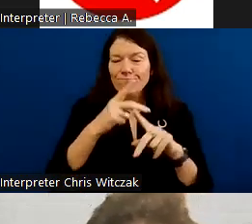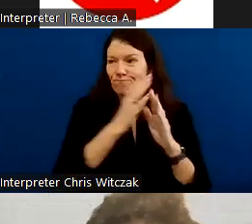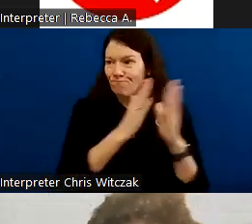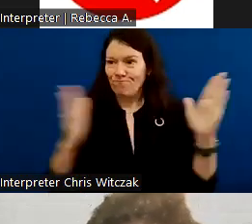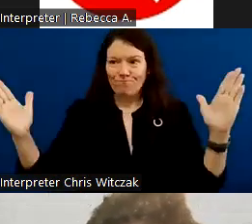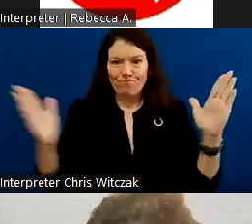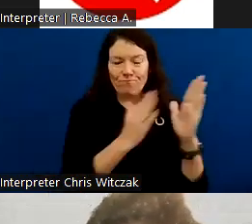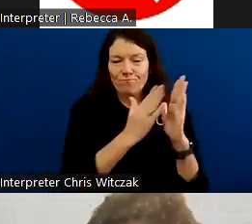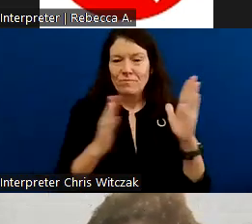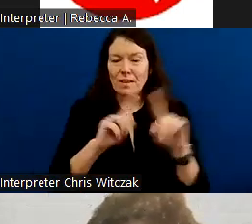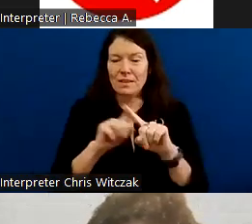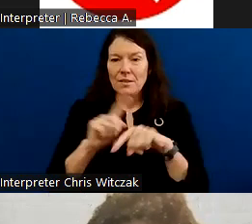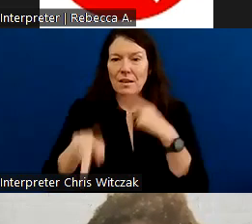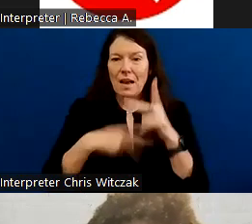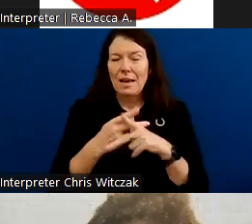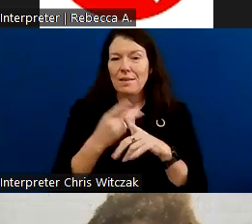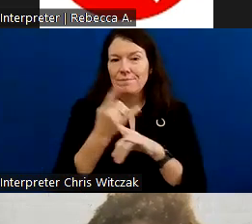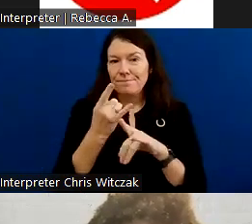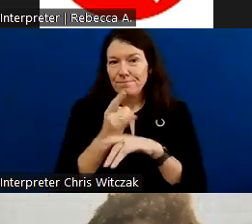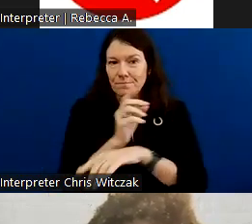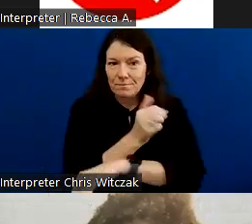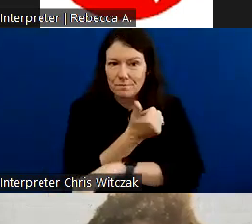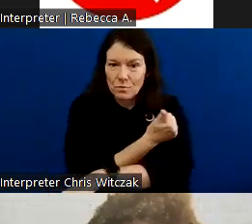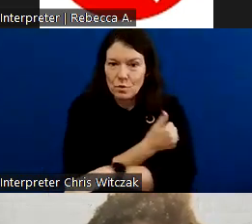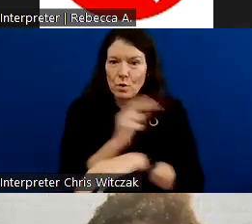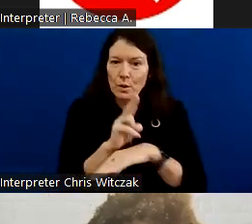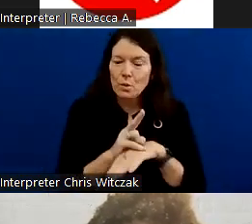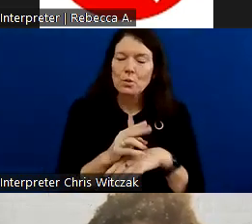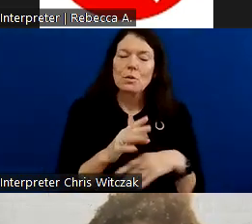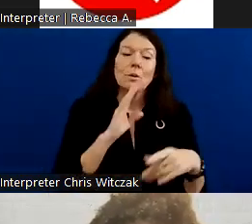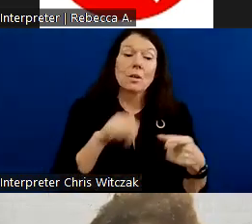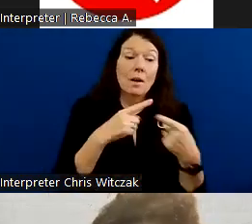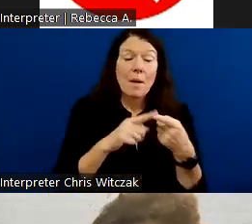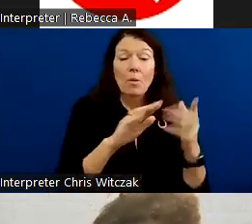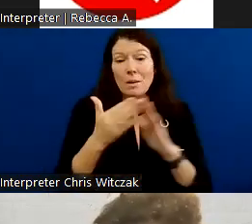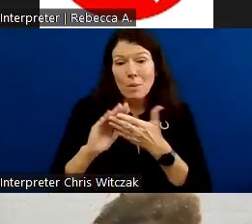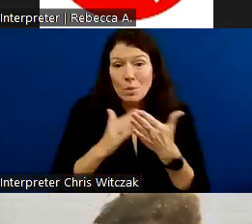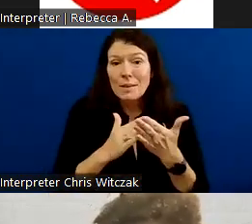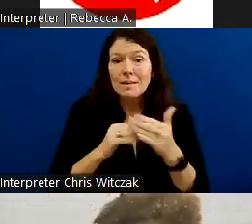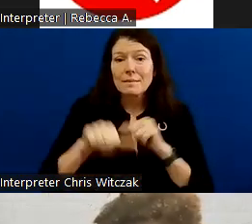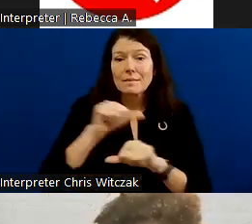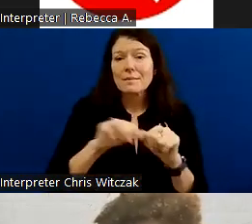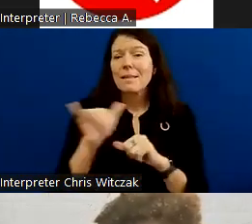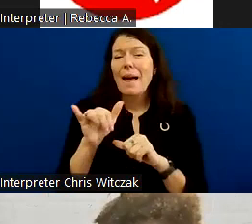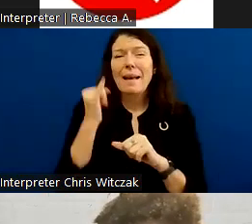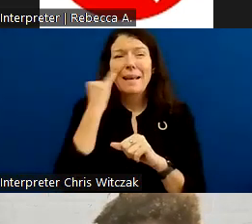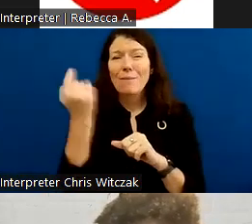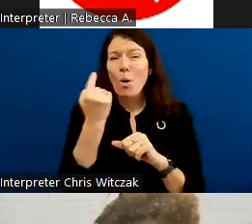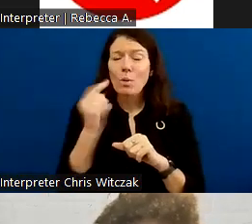when we talk about substance use in our communities and our society as if it's just a yes or no